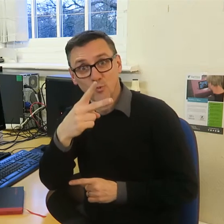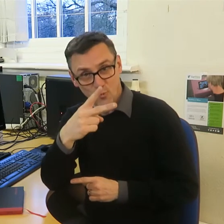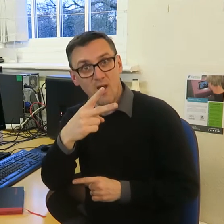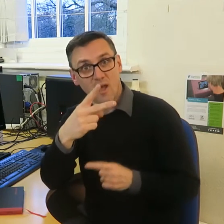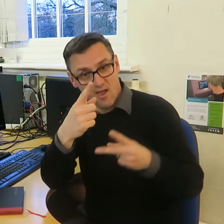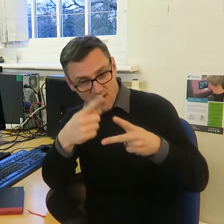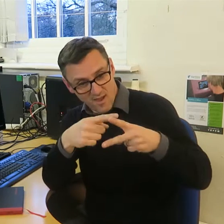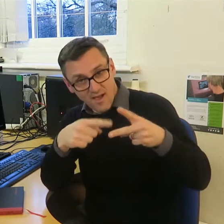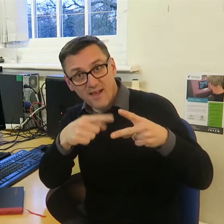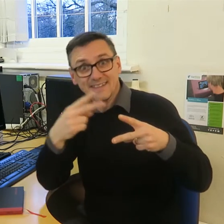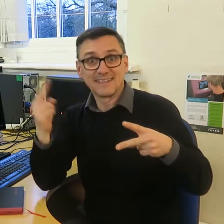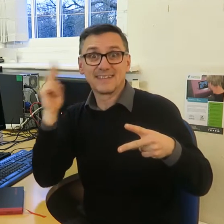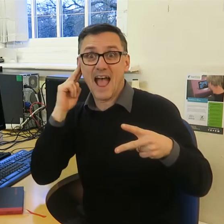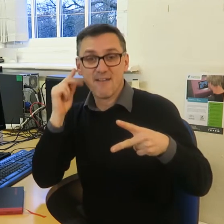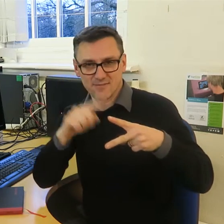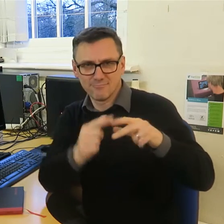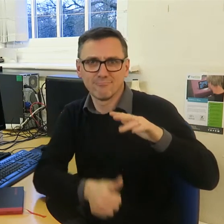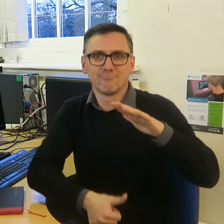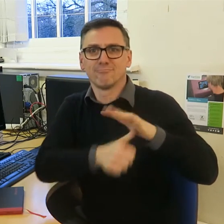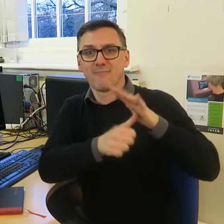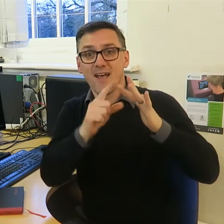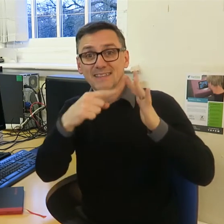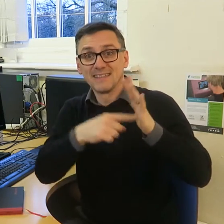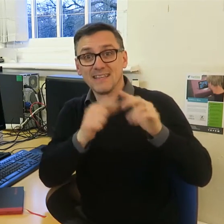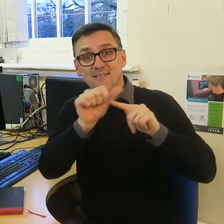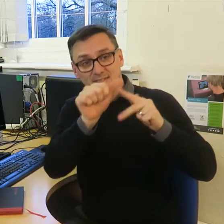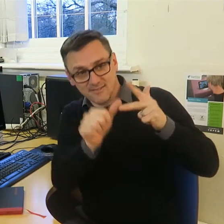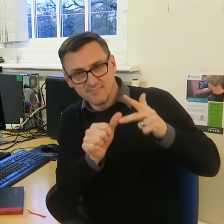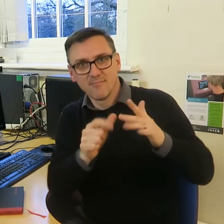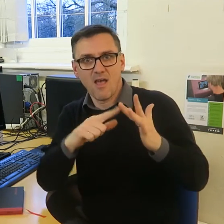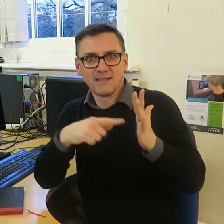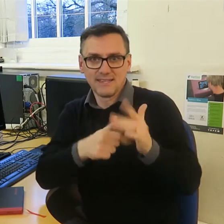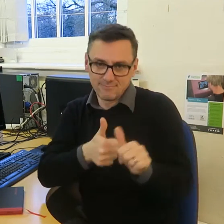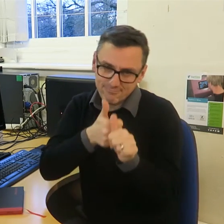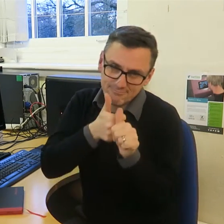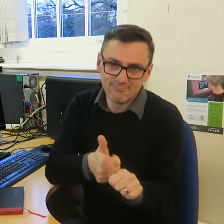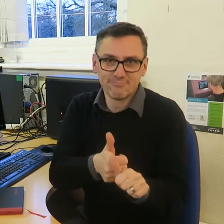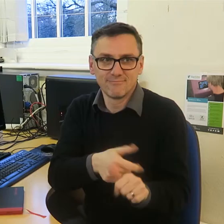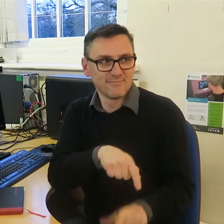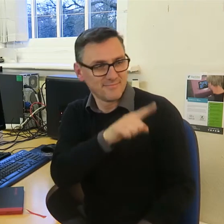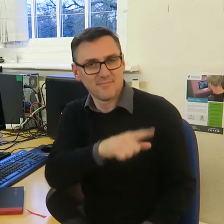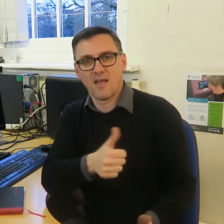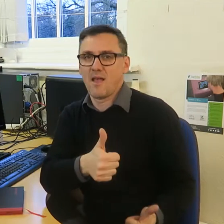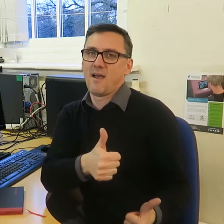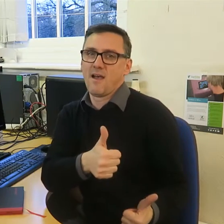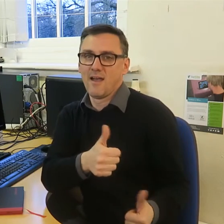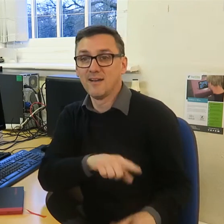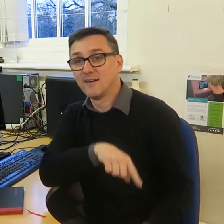I have two IT colleagues - a senior IT person and another in IT support, both of whom are Deaf.